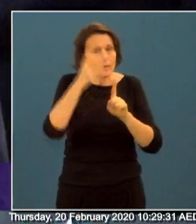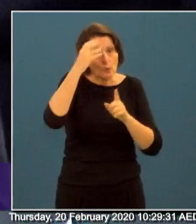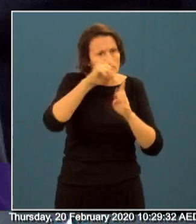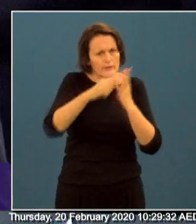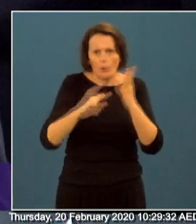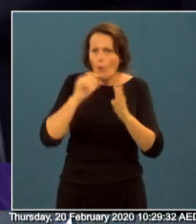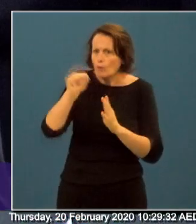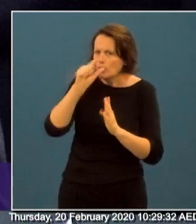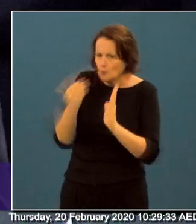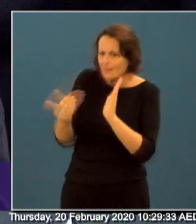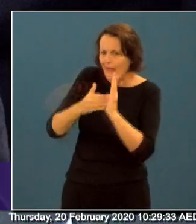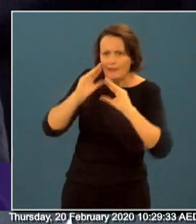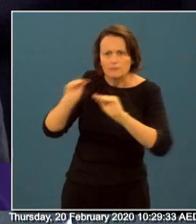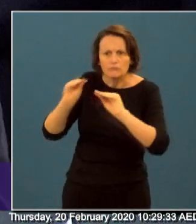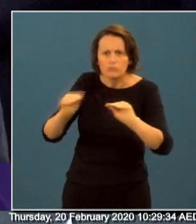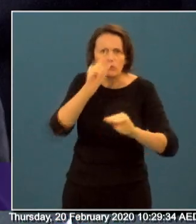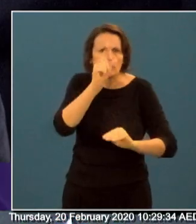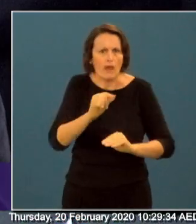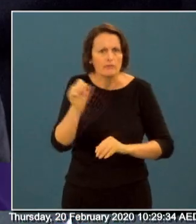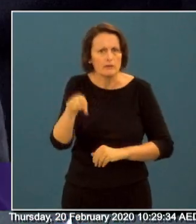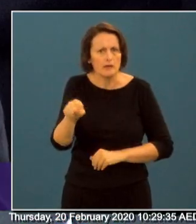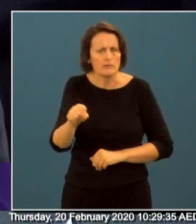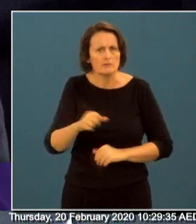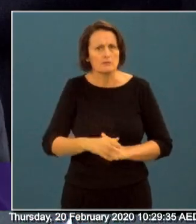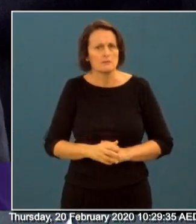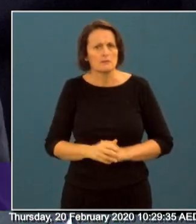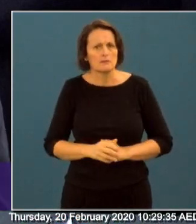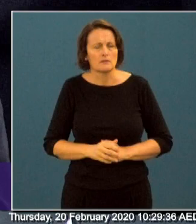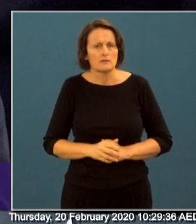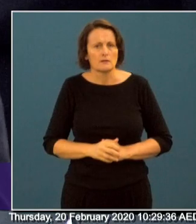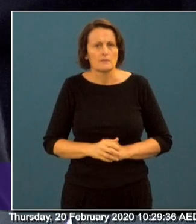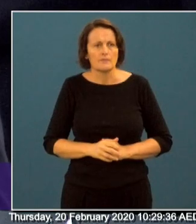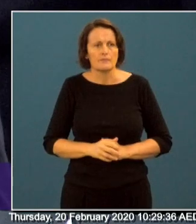And I think — or I know you would find support through —